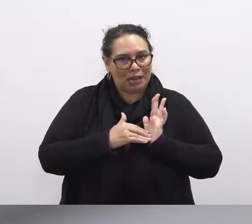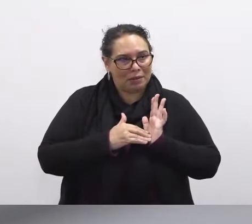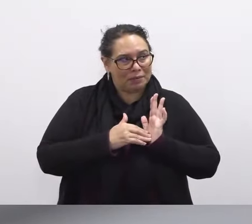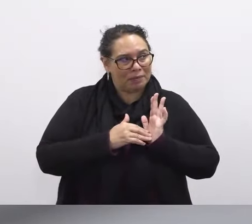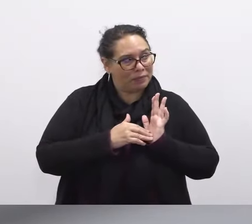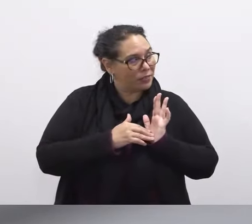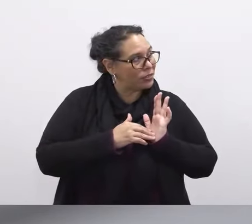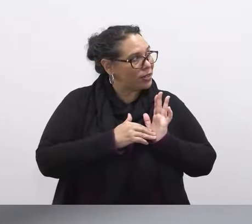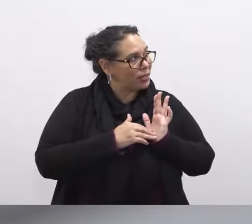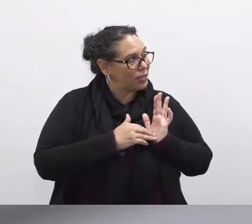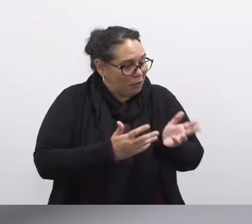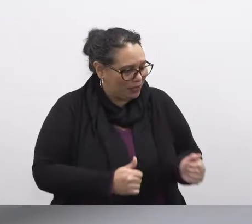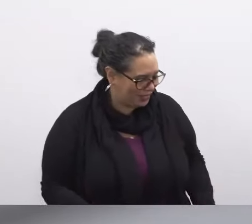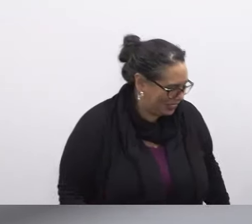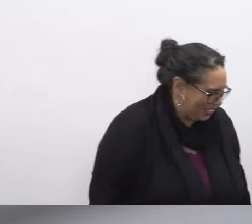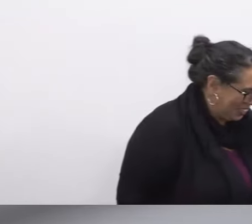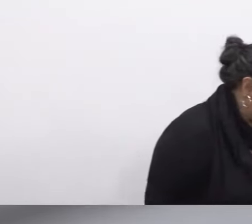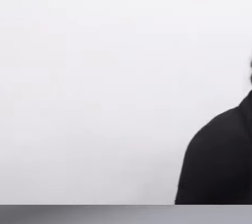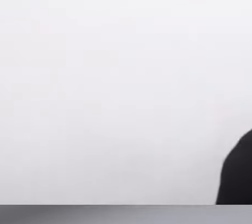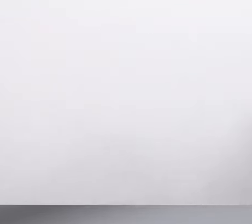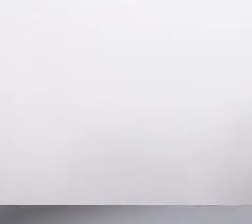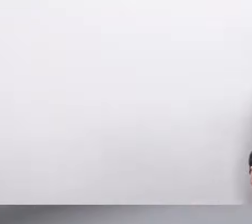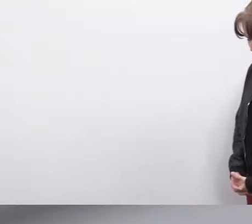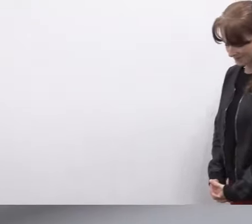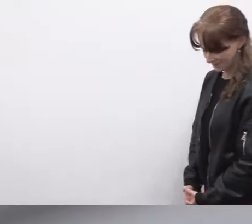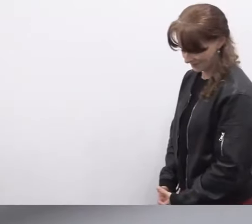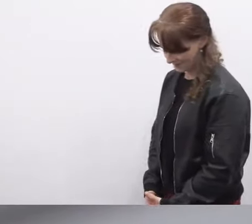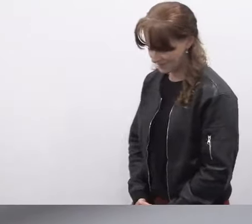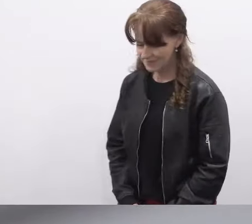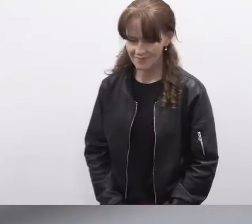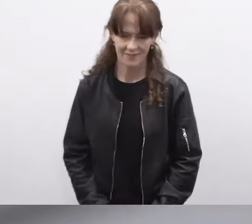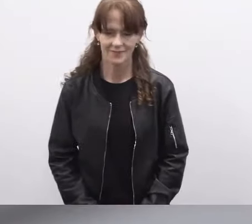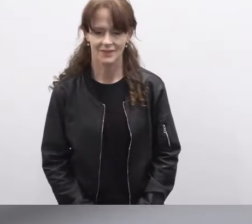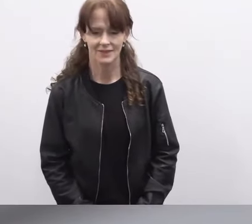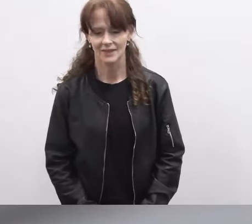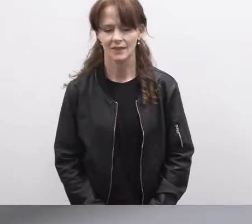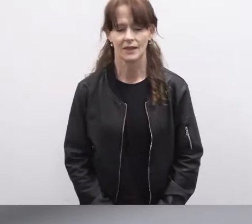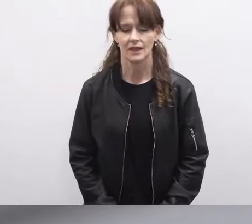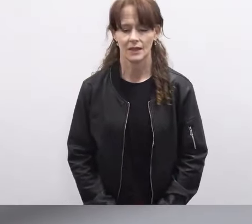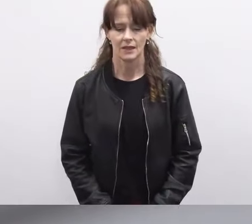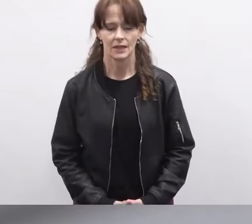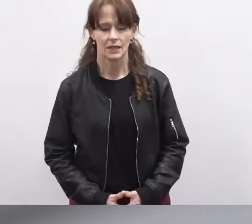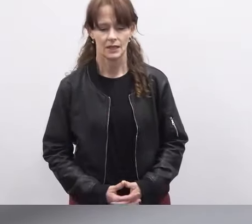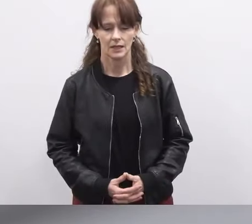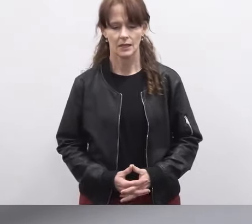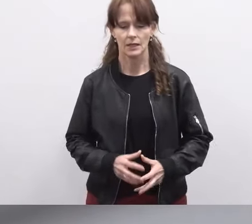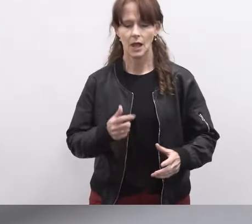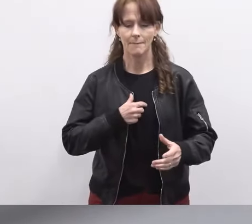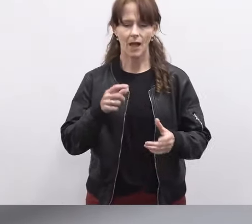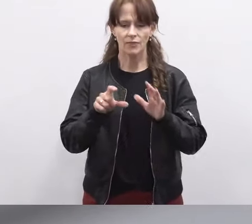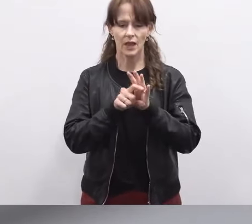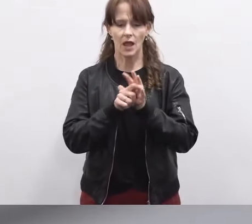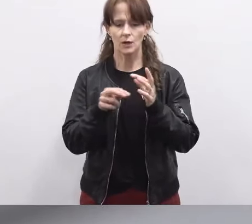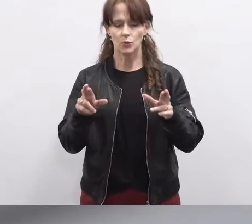Couple other things that I had on my list, I wanted to just provide a small update about our locker room projects,